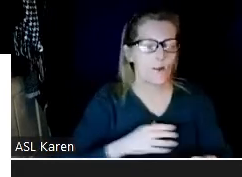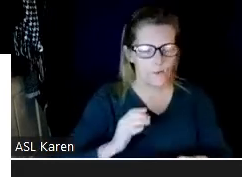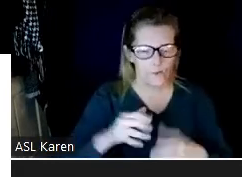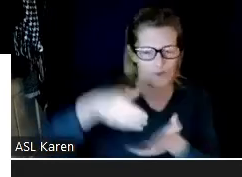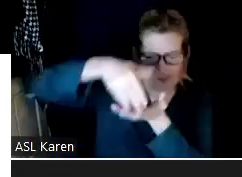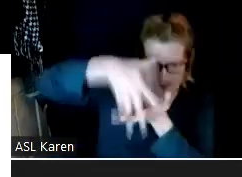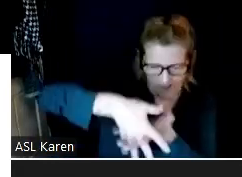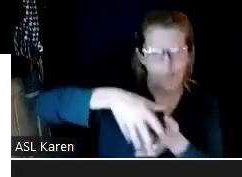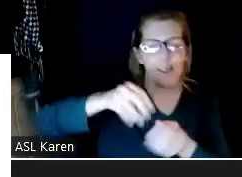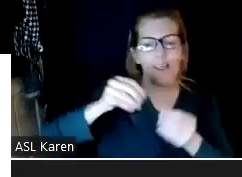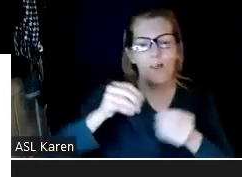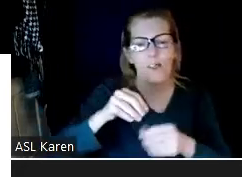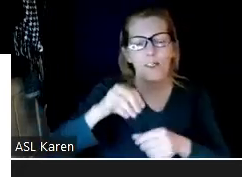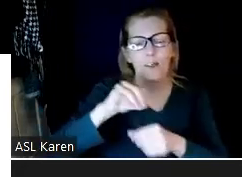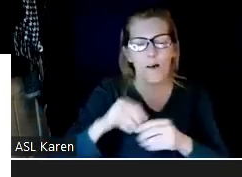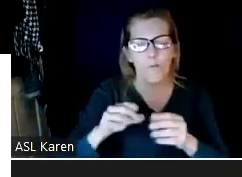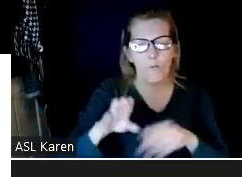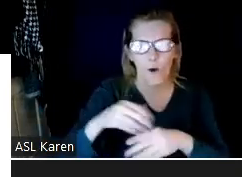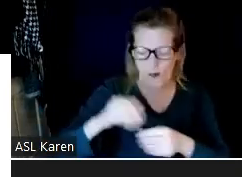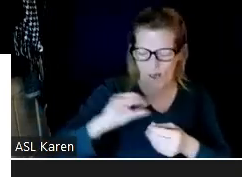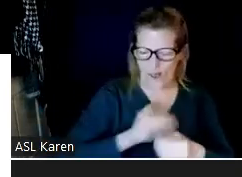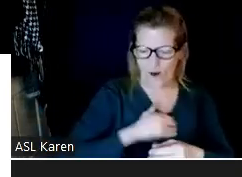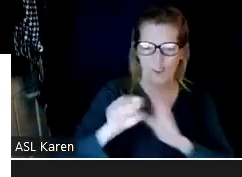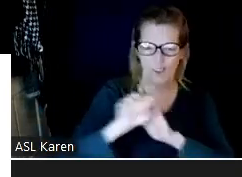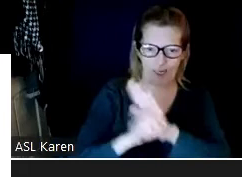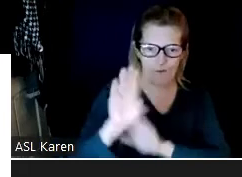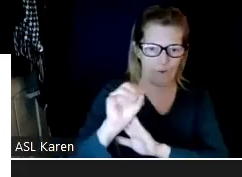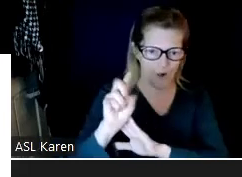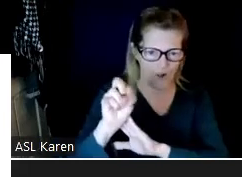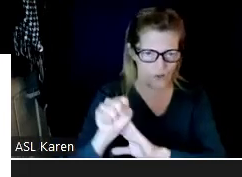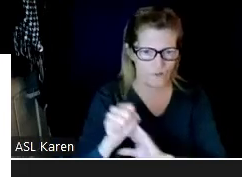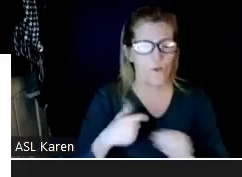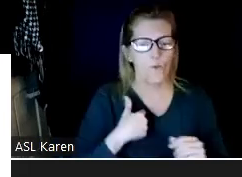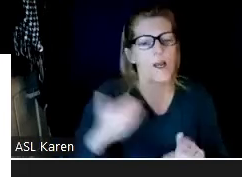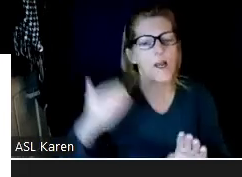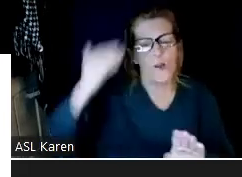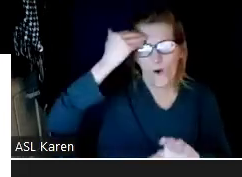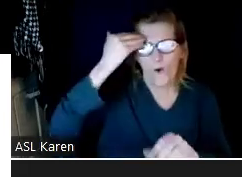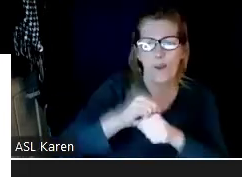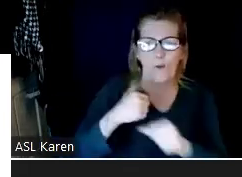15:16:04 We acknowledge that cultural values and unconscious biases impact our work every day.